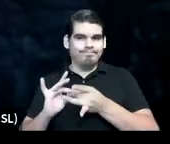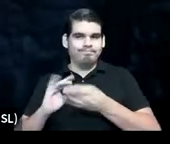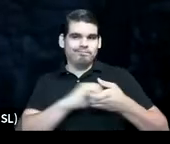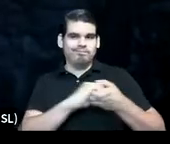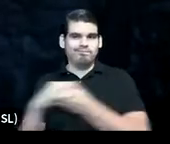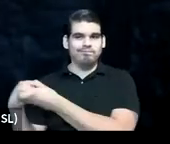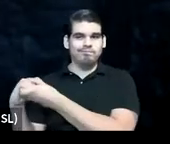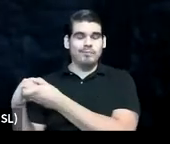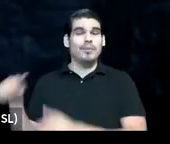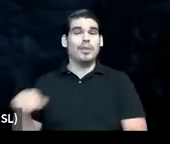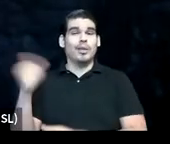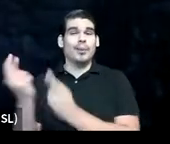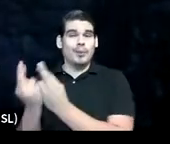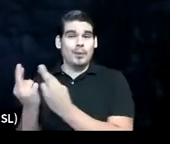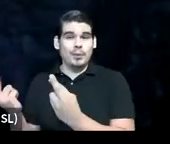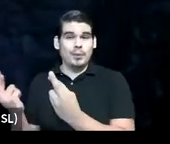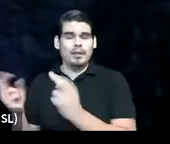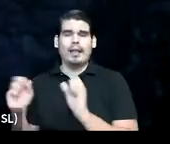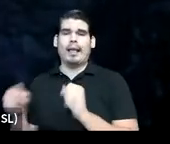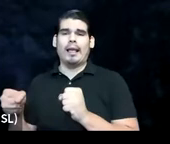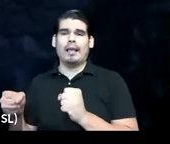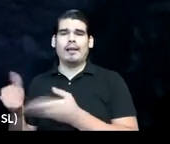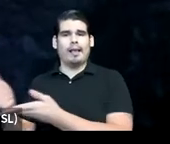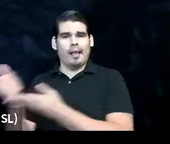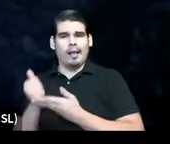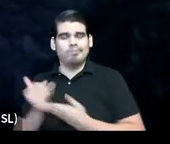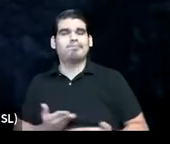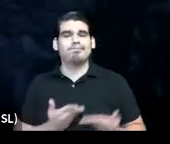So if anybody else wants to add for that one via Jack, Franly, or Jose,